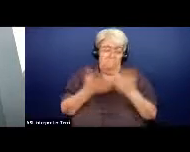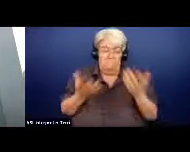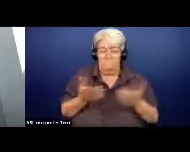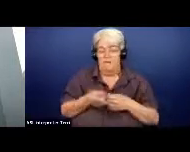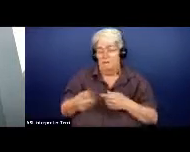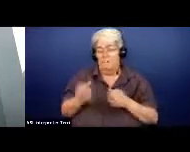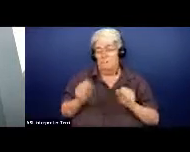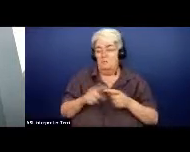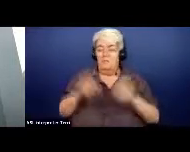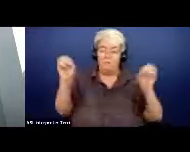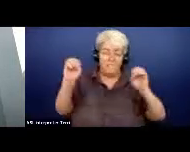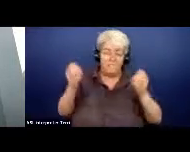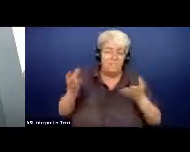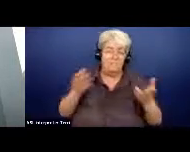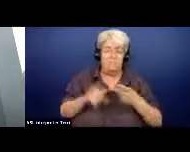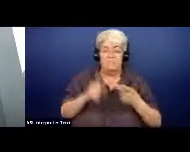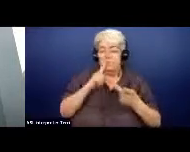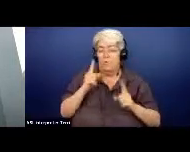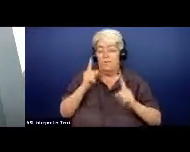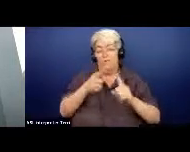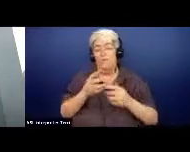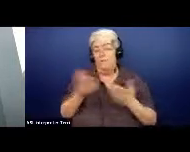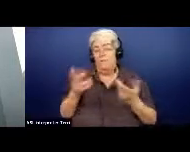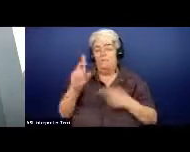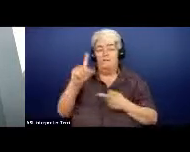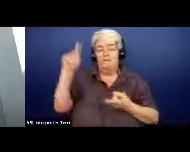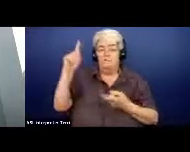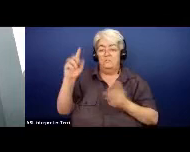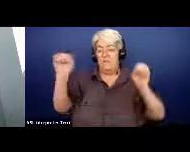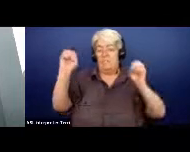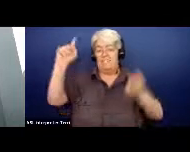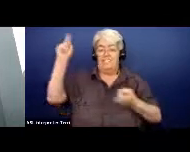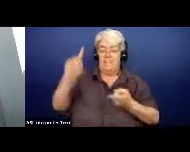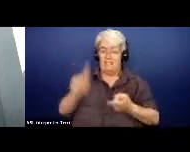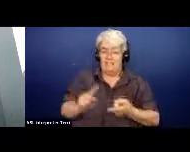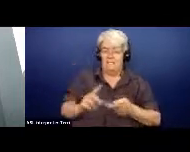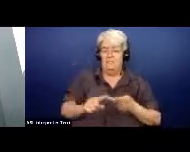crisis services or the goal of deescalating crisis and avoiding unnecessary police interaction